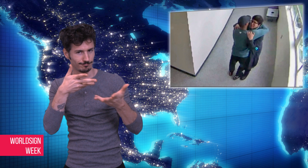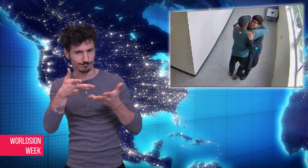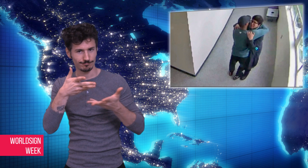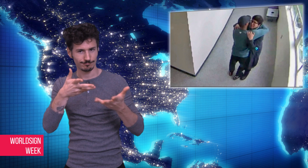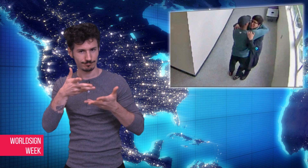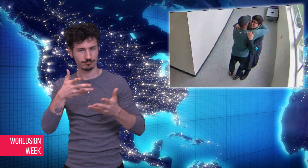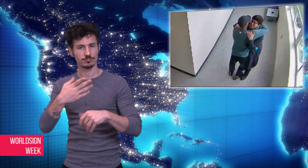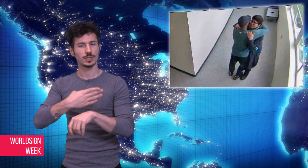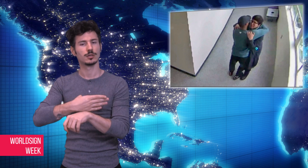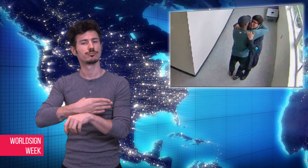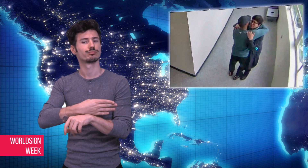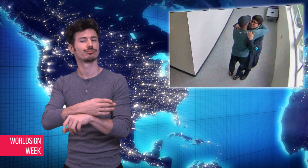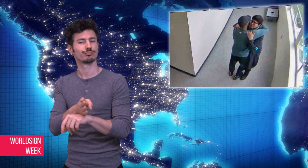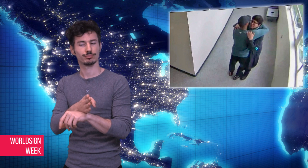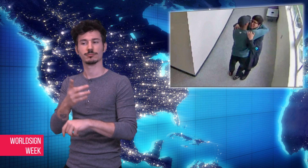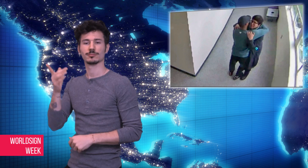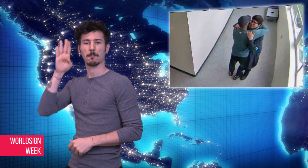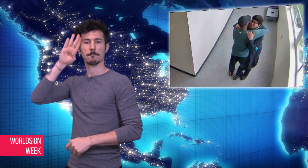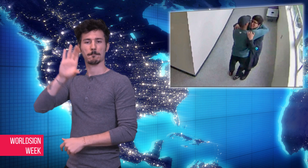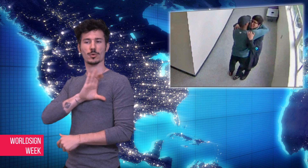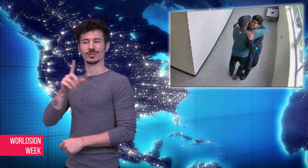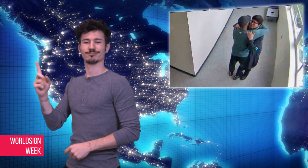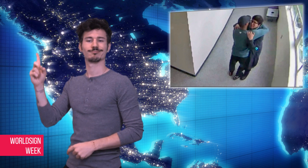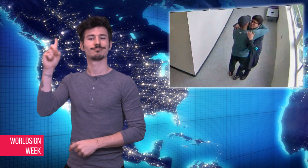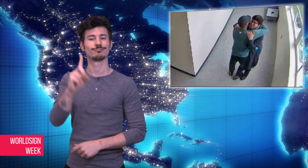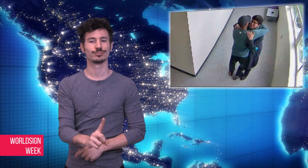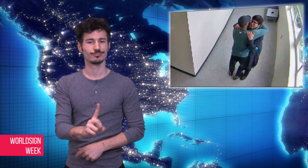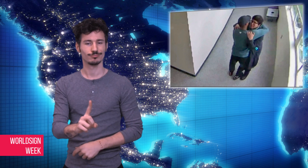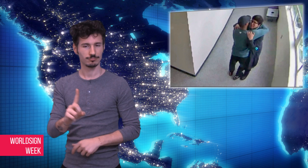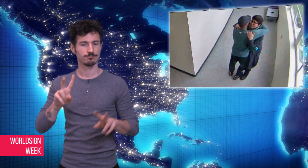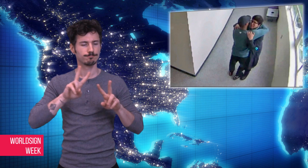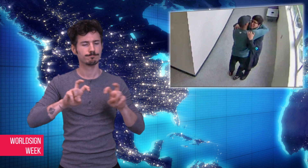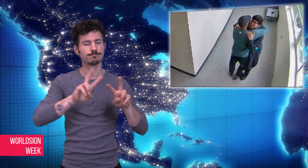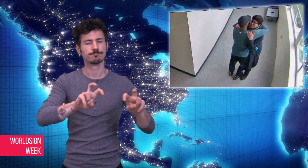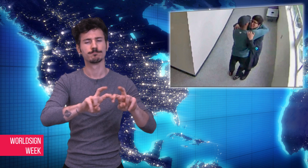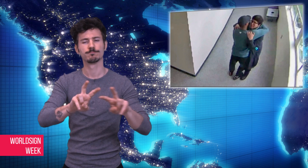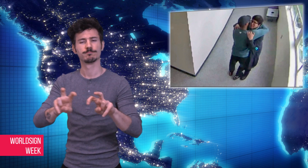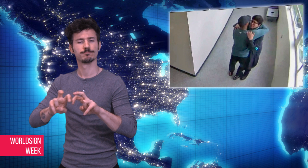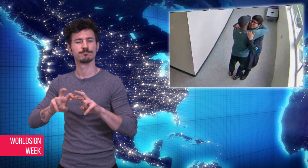away from the student and consoling the student.